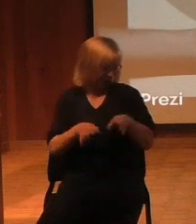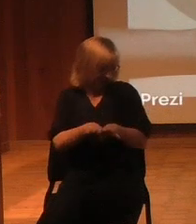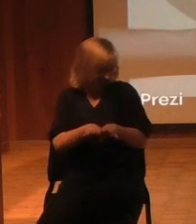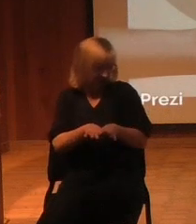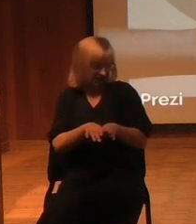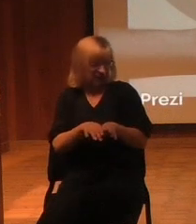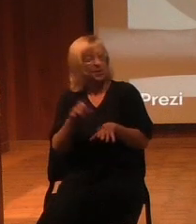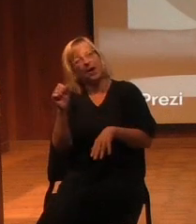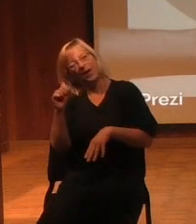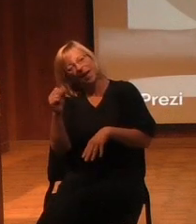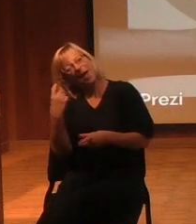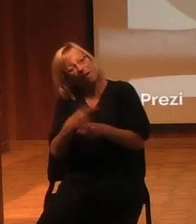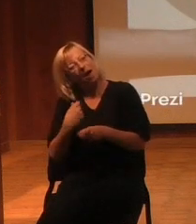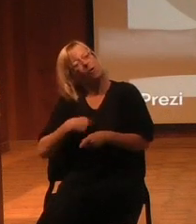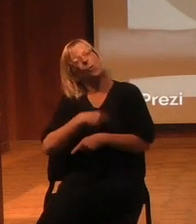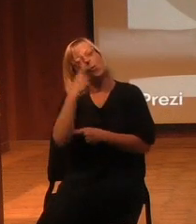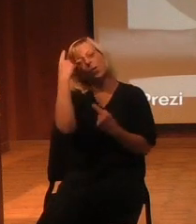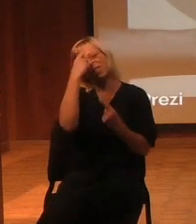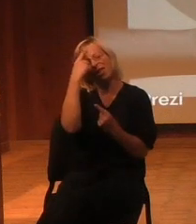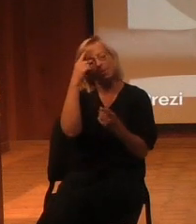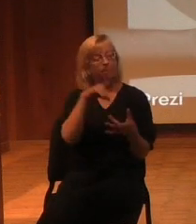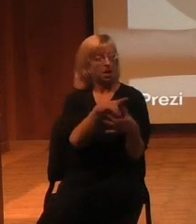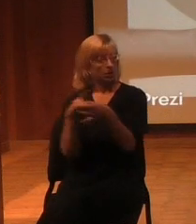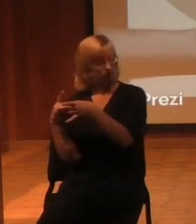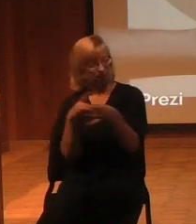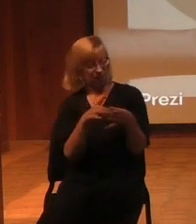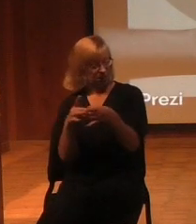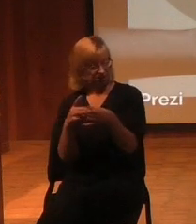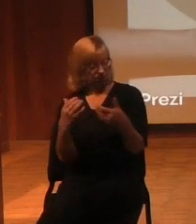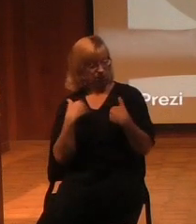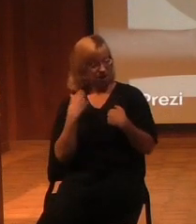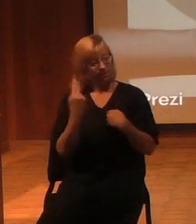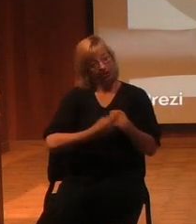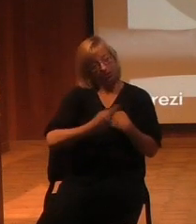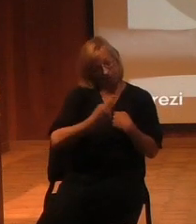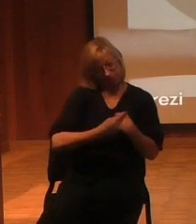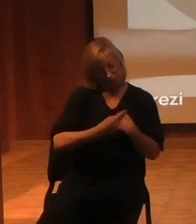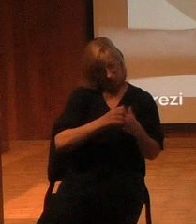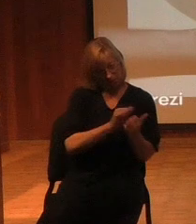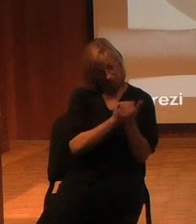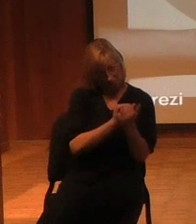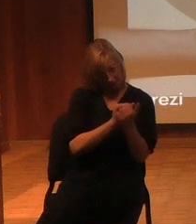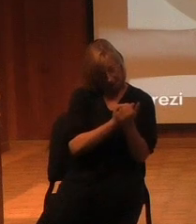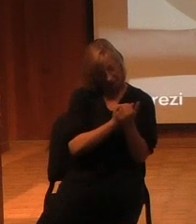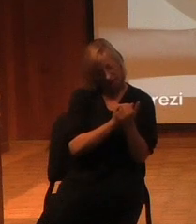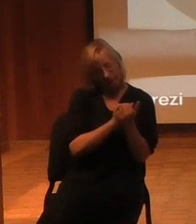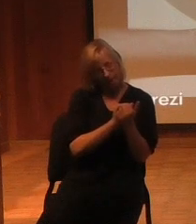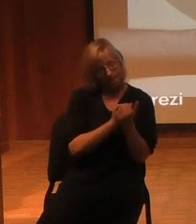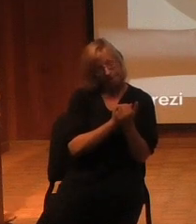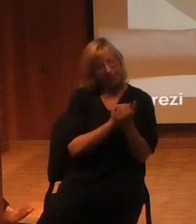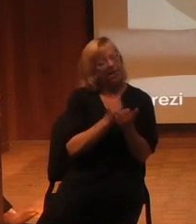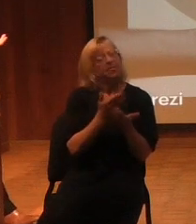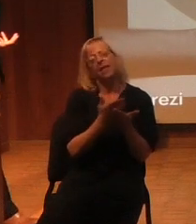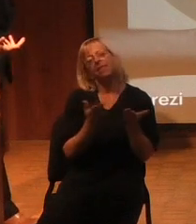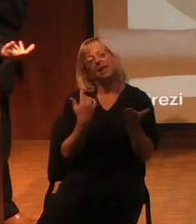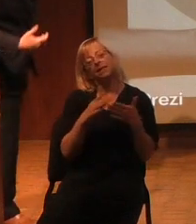We think about the relationship that we have historically to the things that led to our birth.